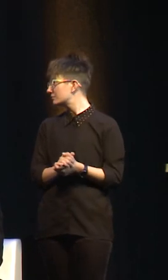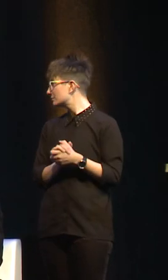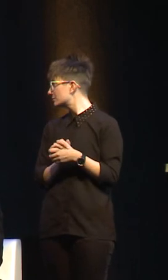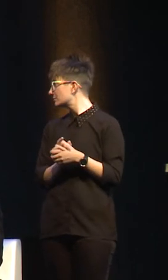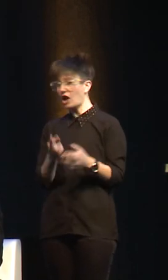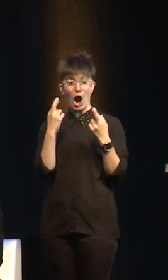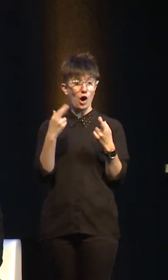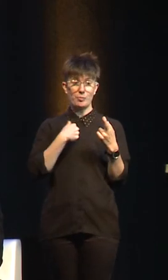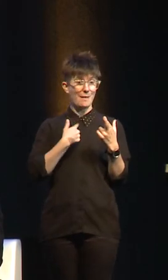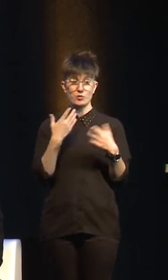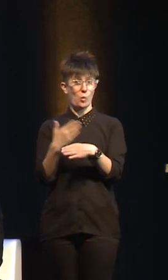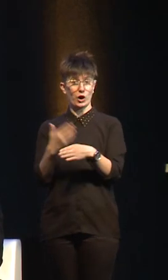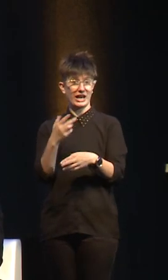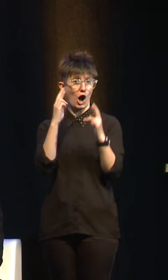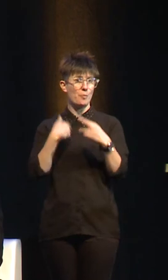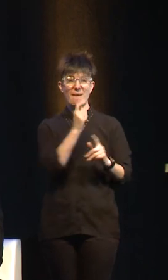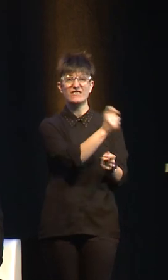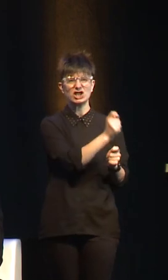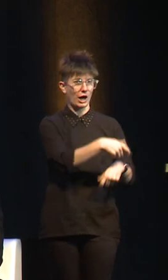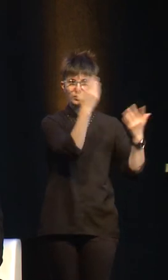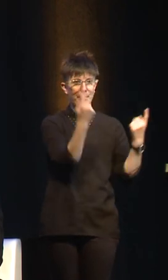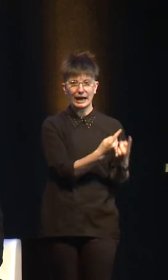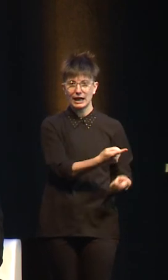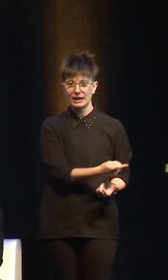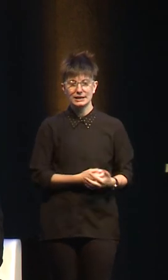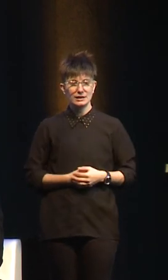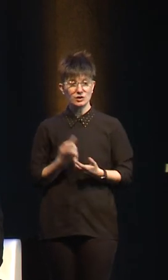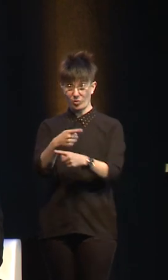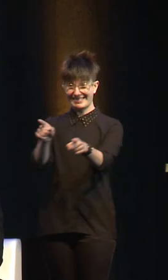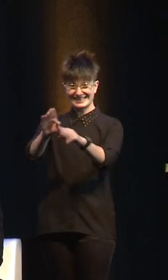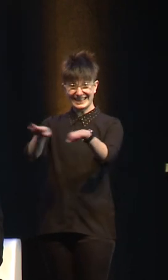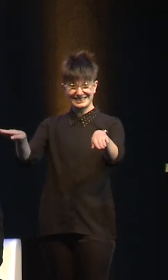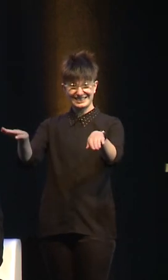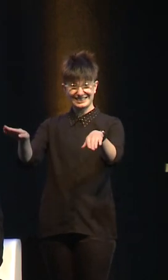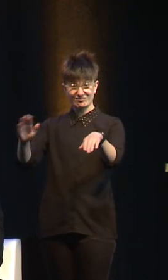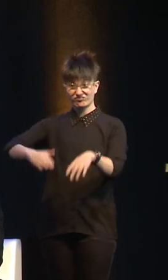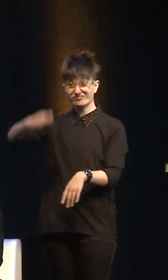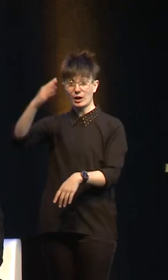or something so um you know these kids will be in their 40s. They'll be my age, they'll